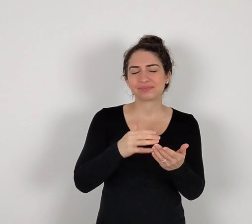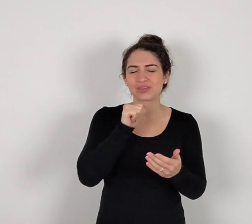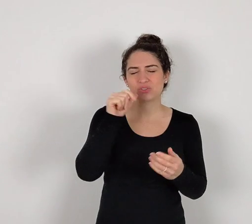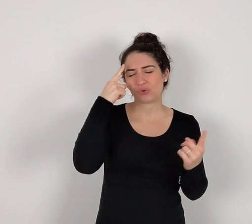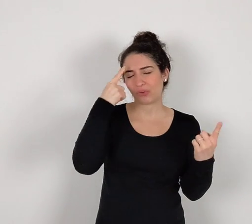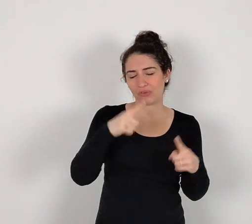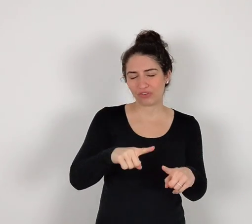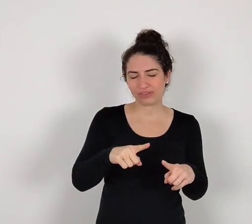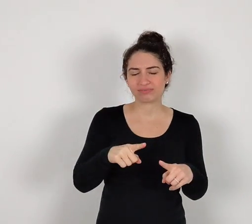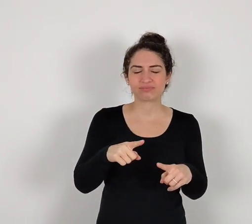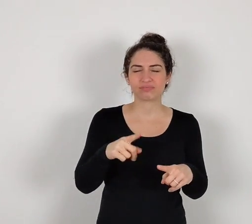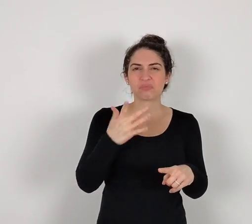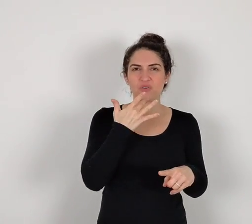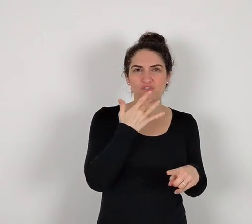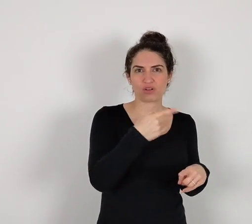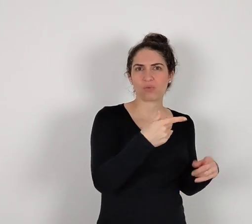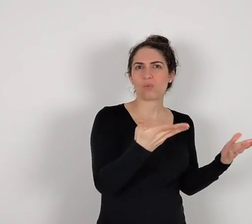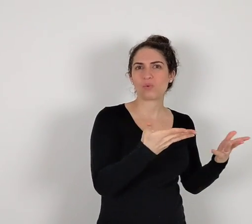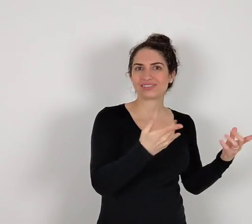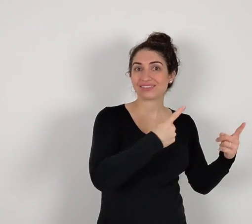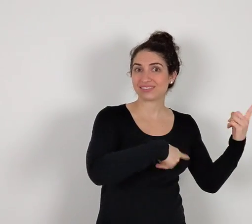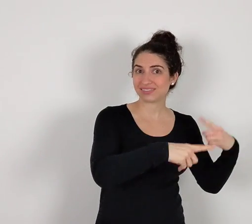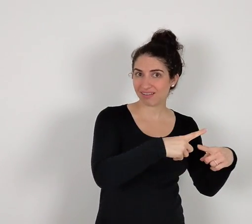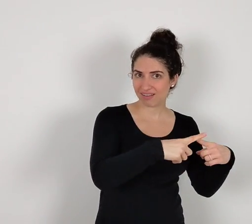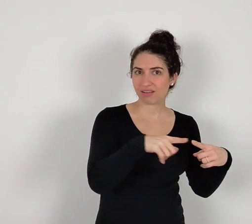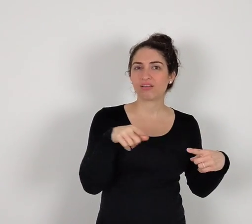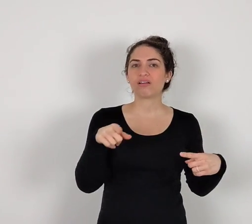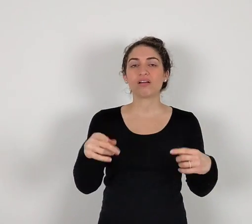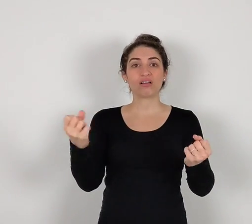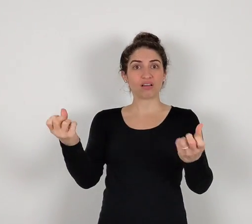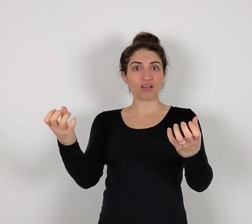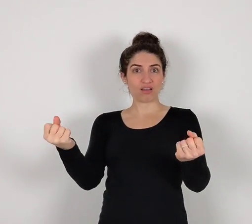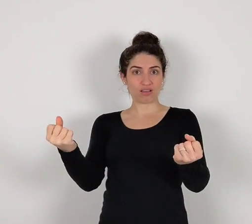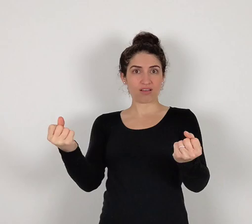but some don't agree with that, and they prefer what's the sign and use this